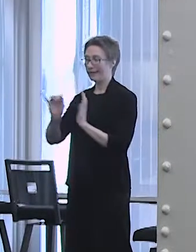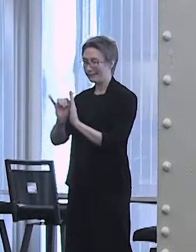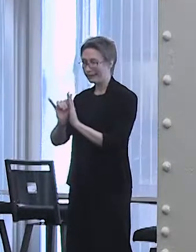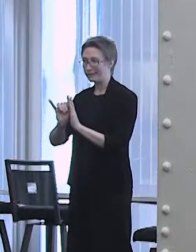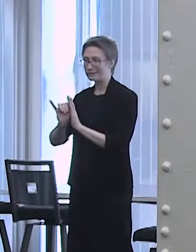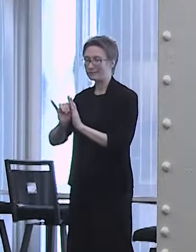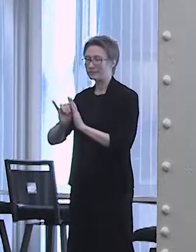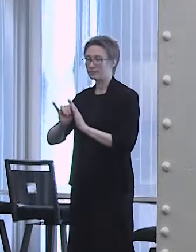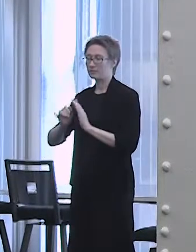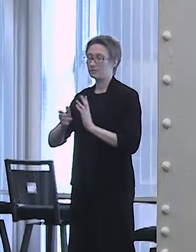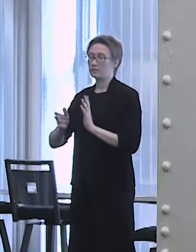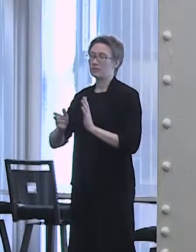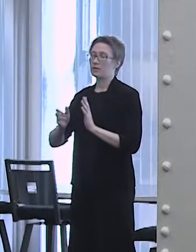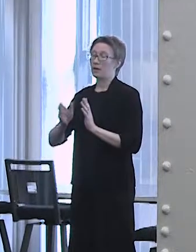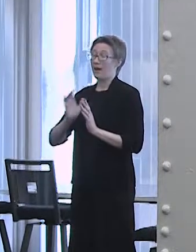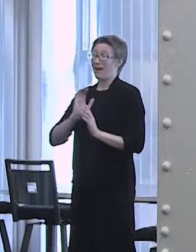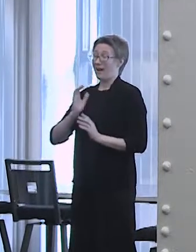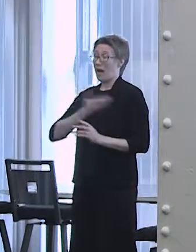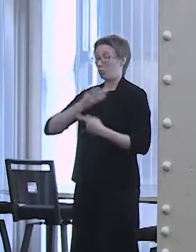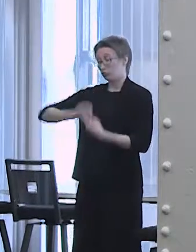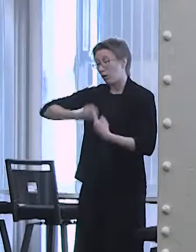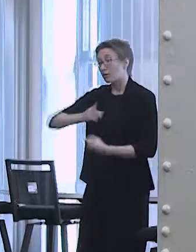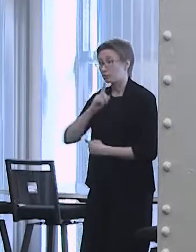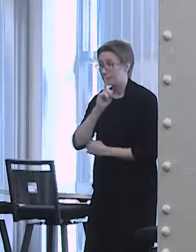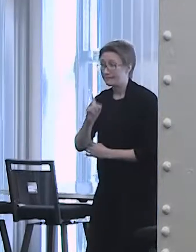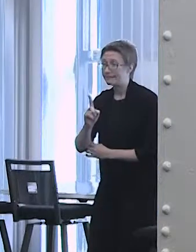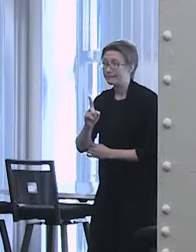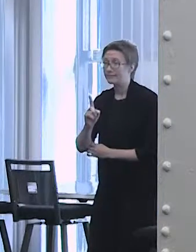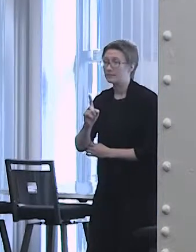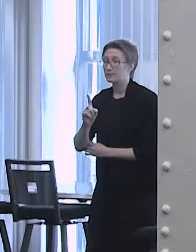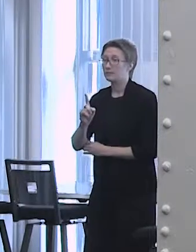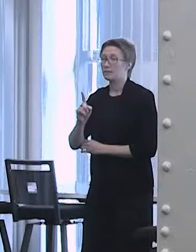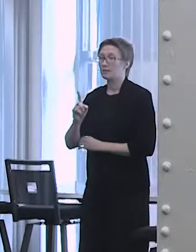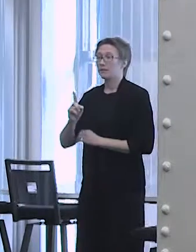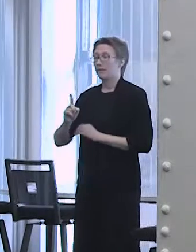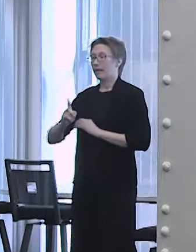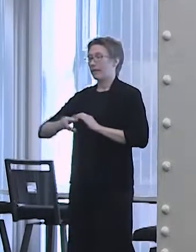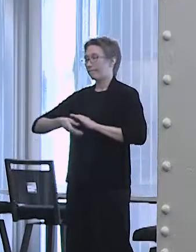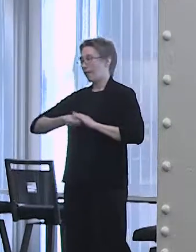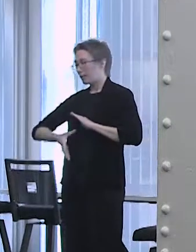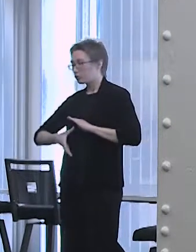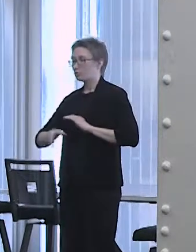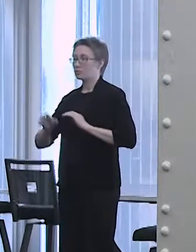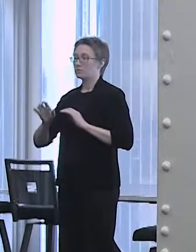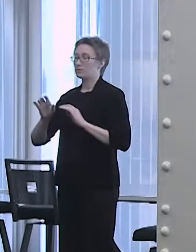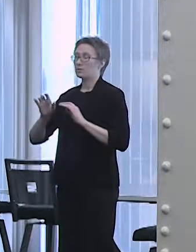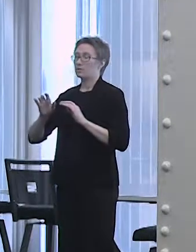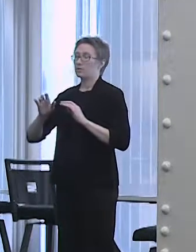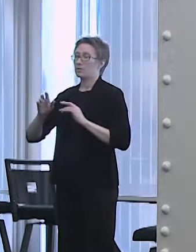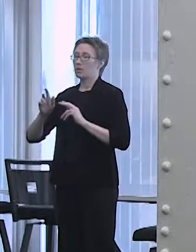In fact, as I said, the invalidation, the dehumanization, and the impression,